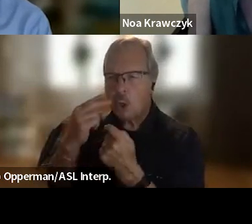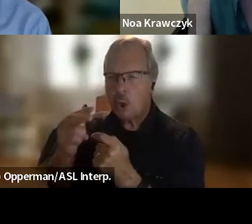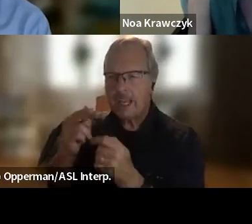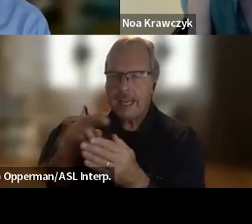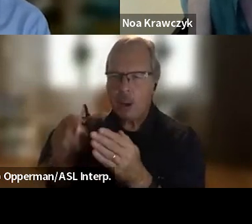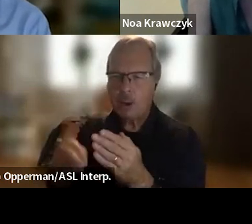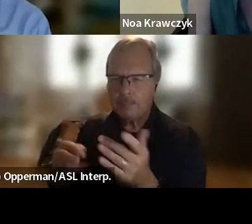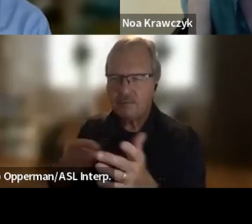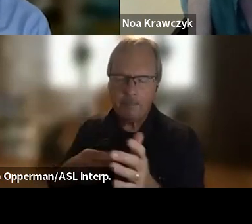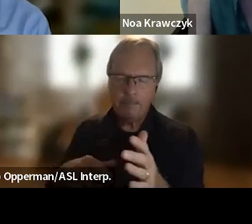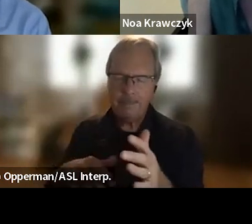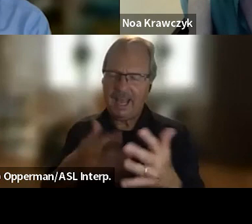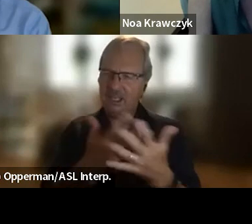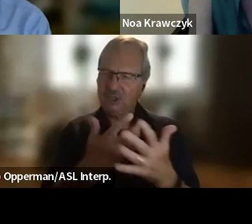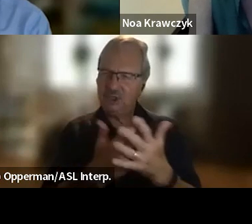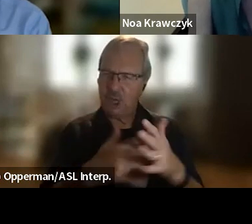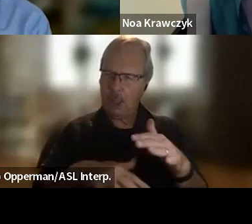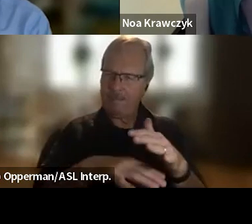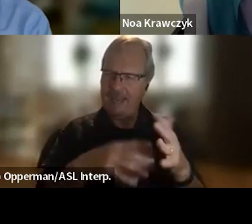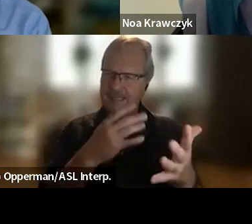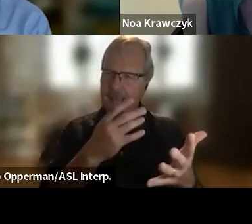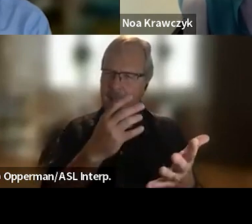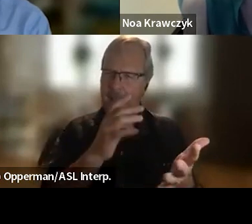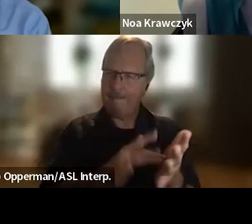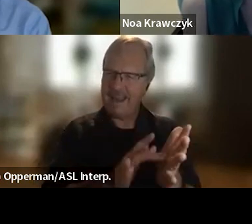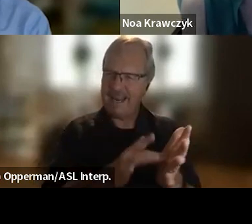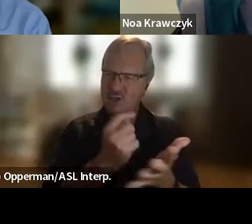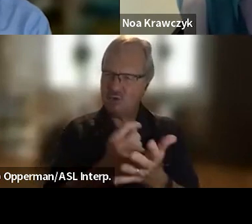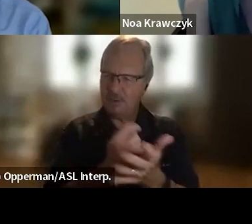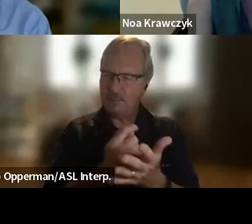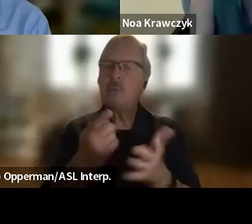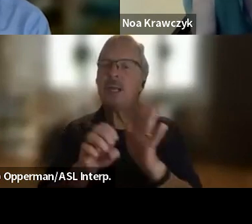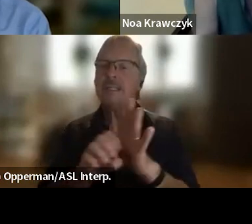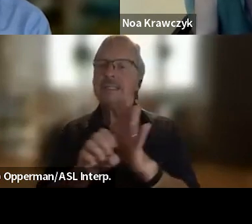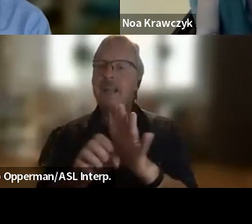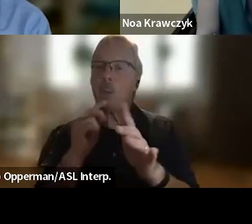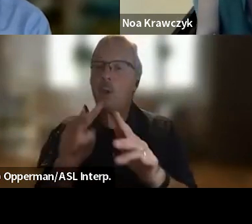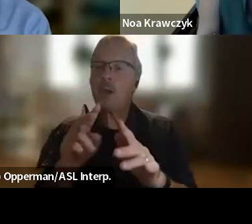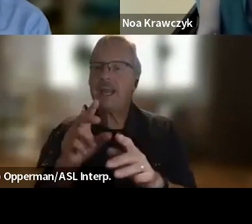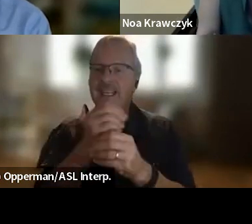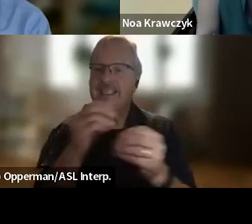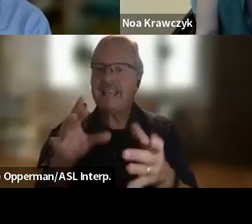from jail-based medication treatment. Just as an example, looking at a data linkage project in New York City right now,